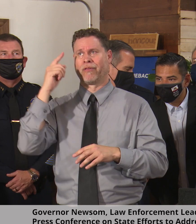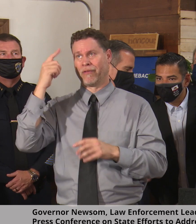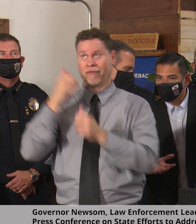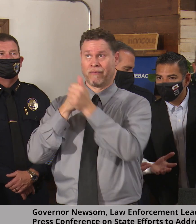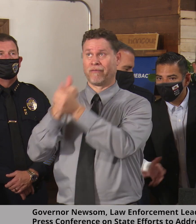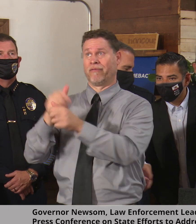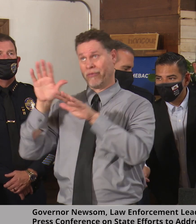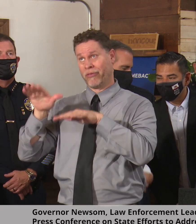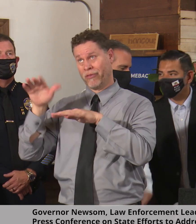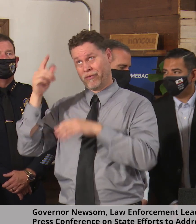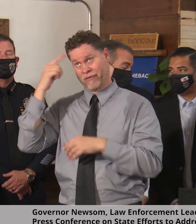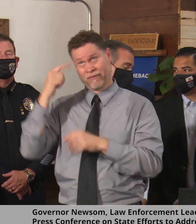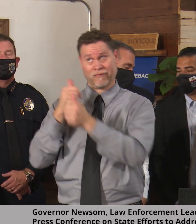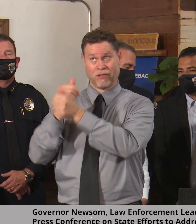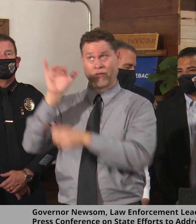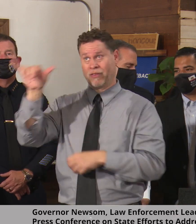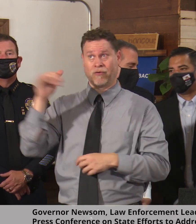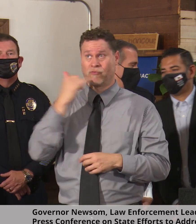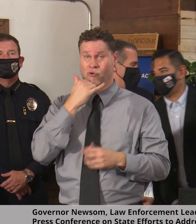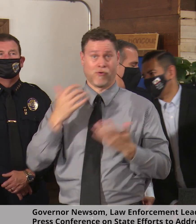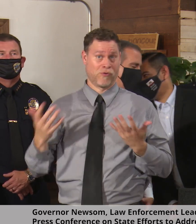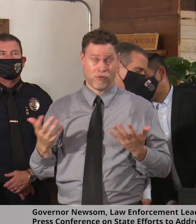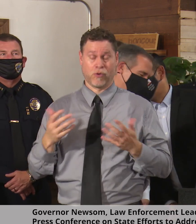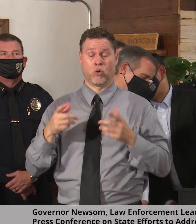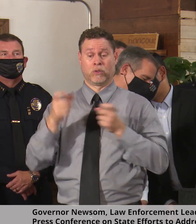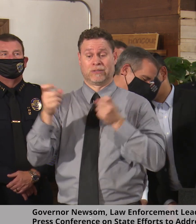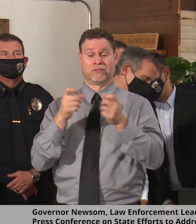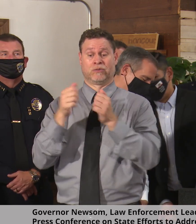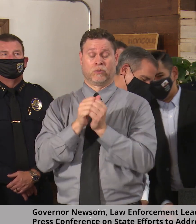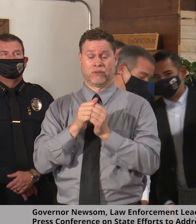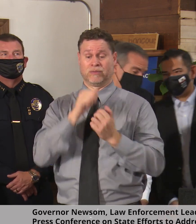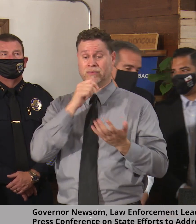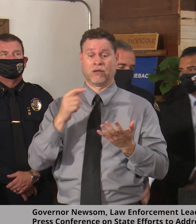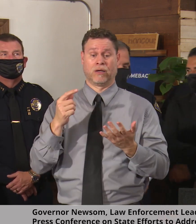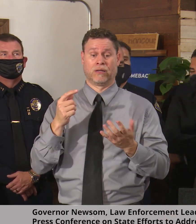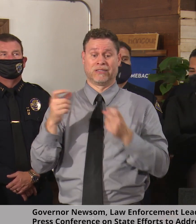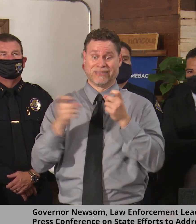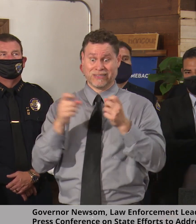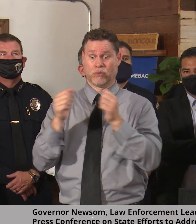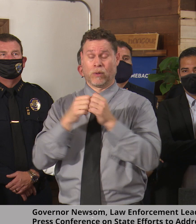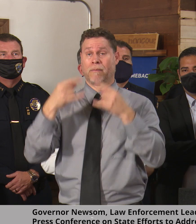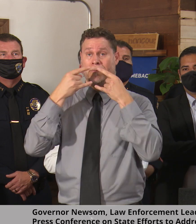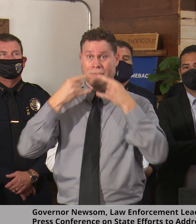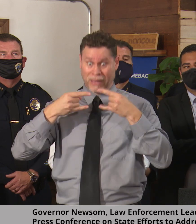want to move beyond this. You want to deal with not having to deal with masking. You want to not